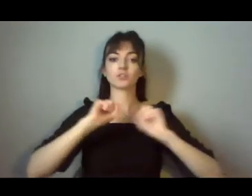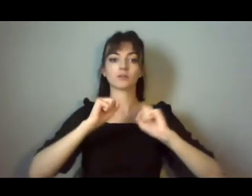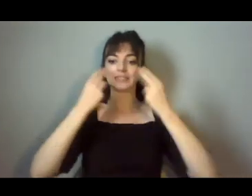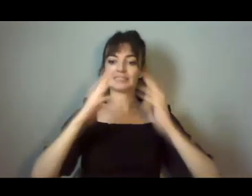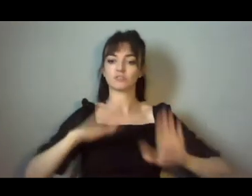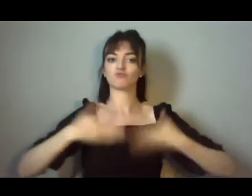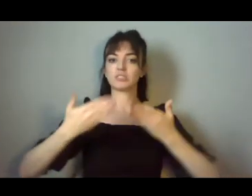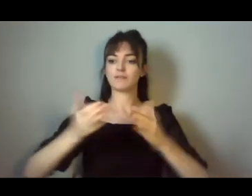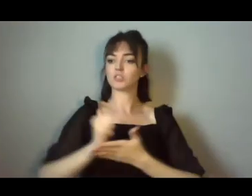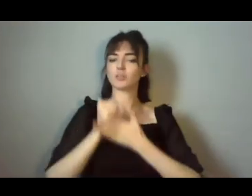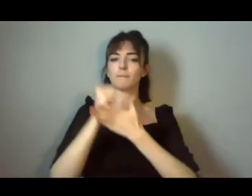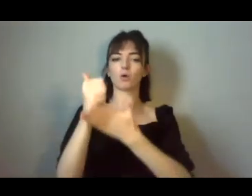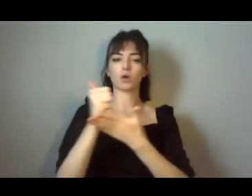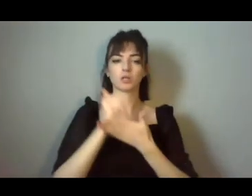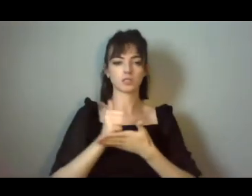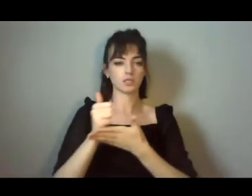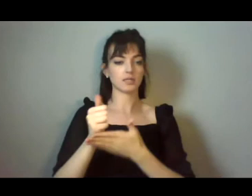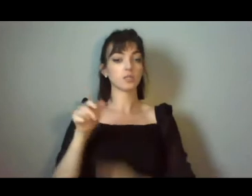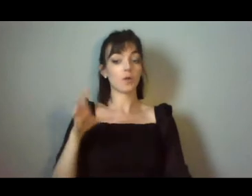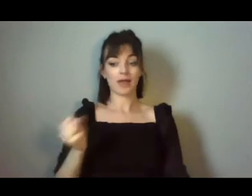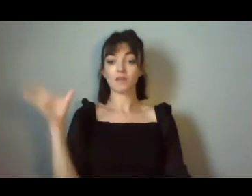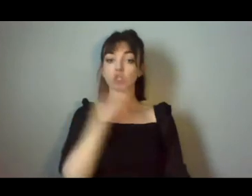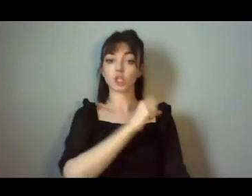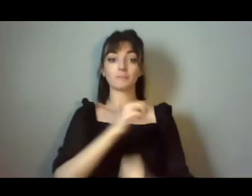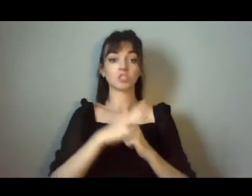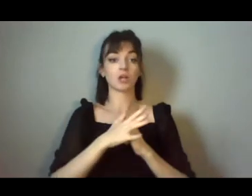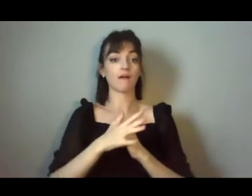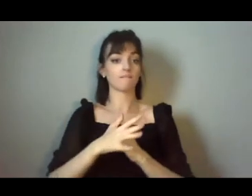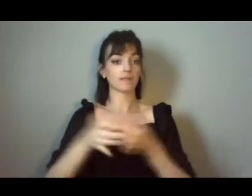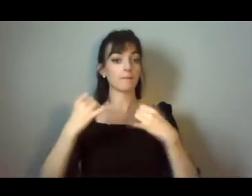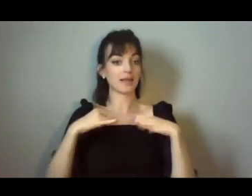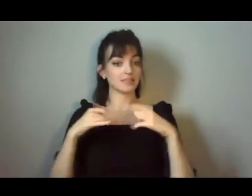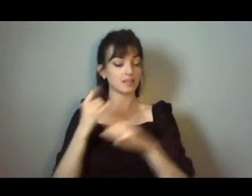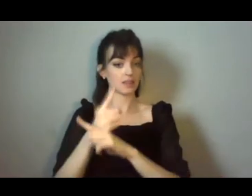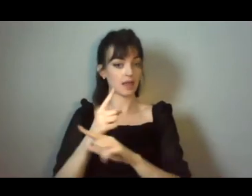to have a presumption of capacity applied by other people who are involved in their life